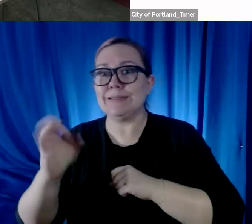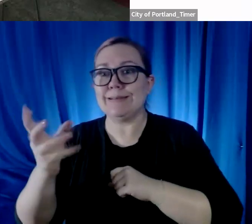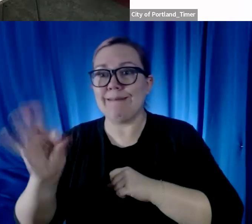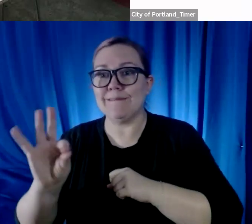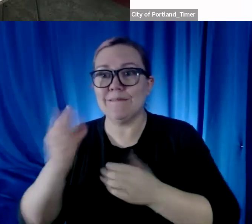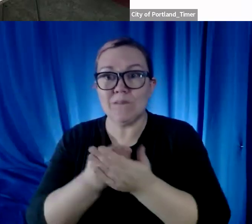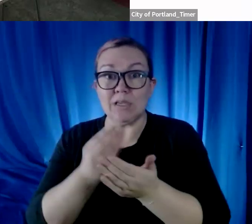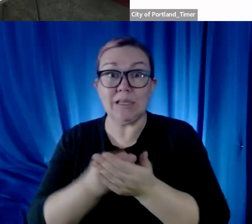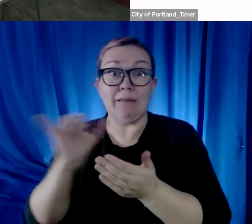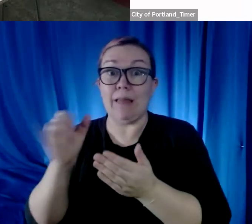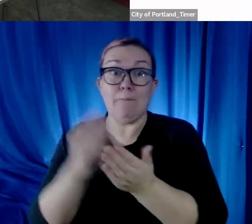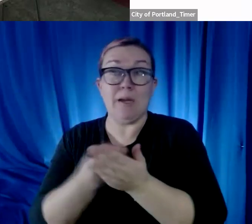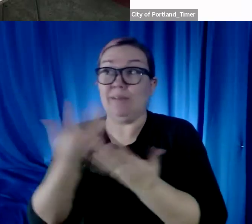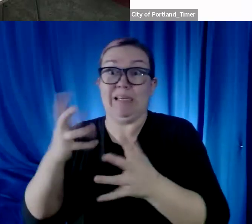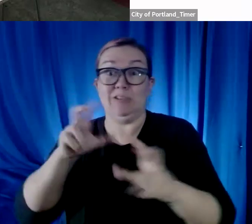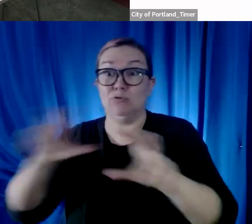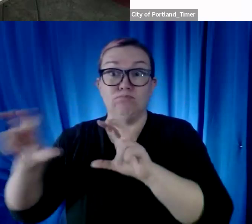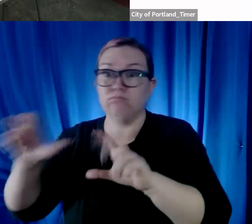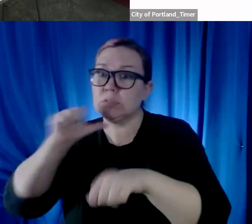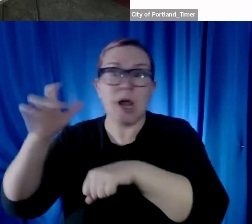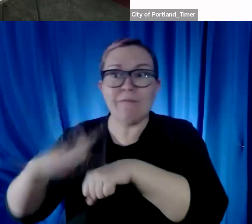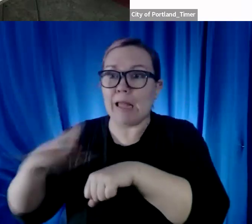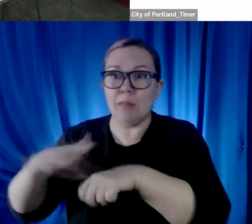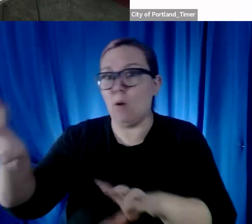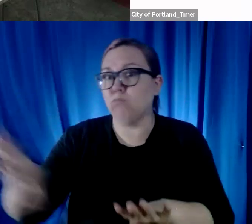That money has been allocated. It's not available to reallocate to other things.